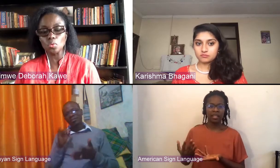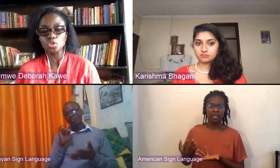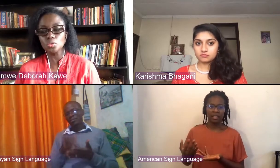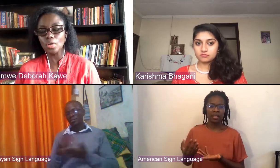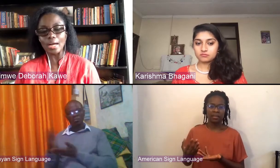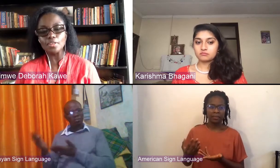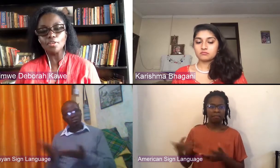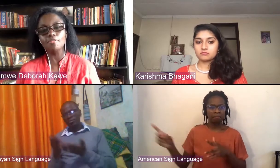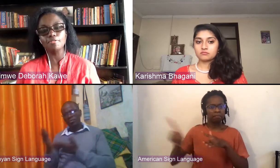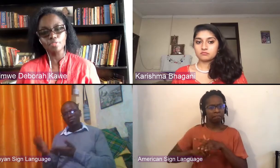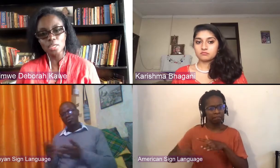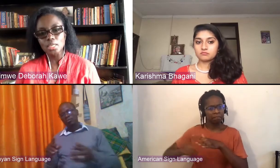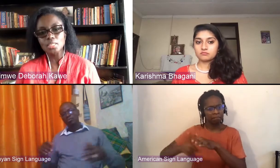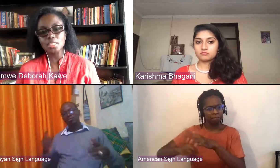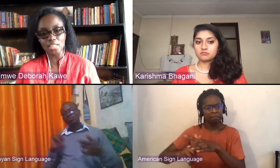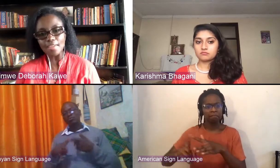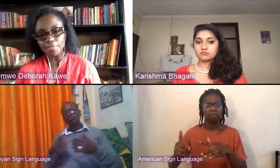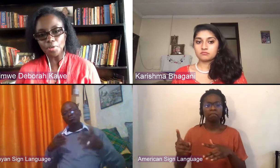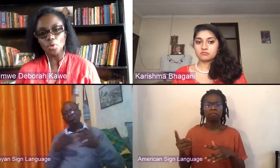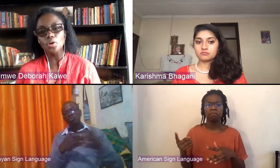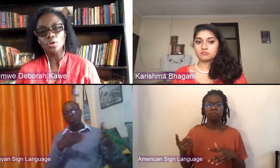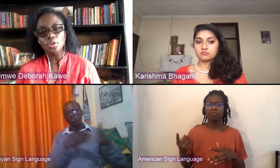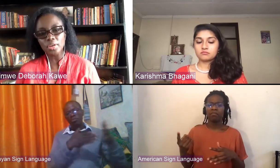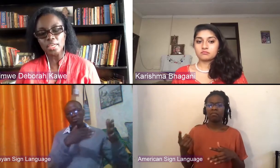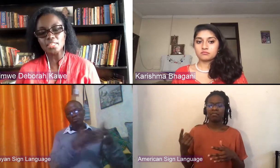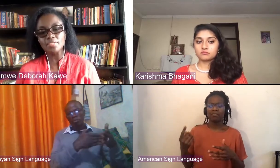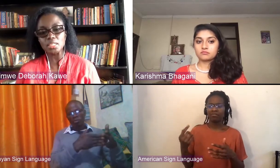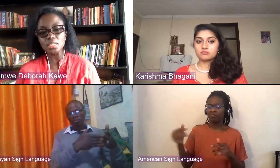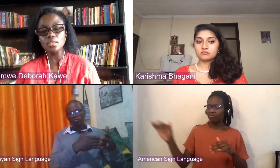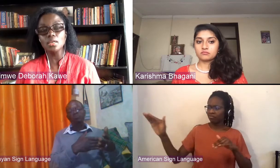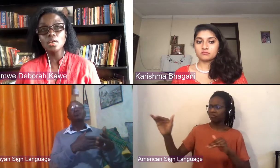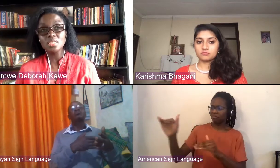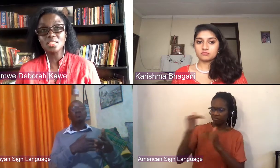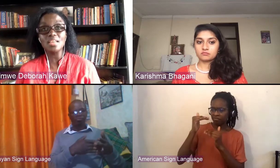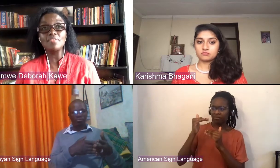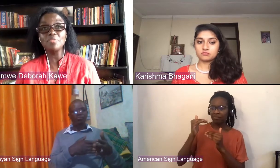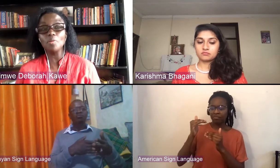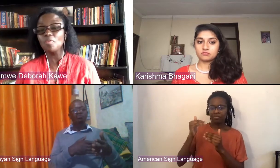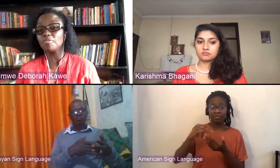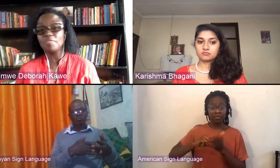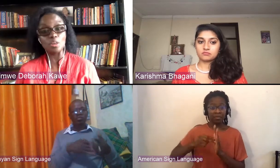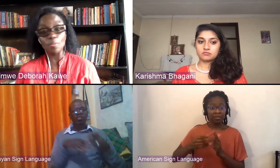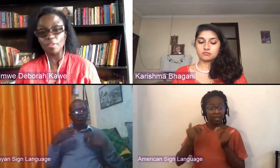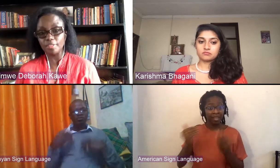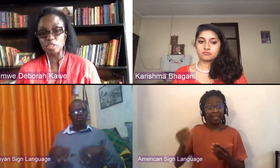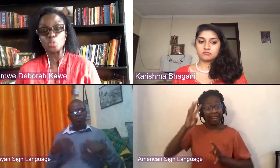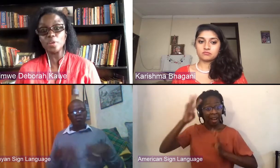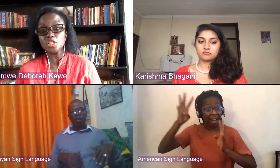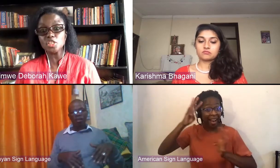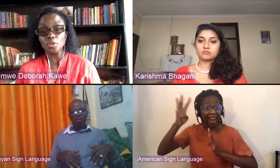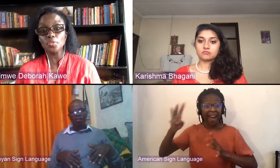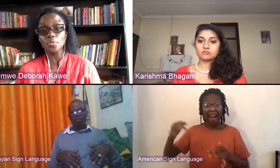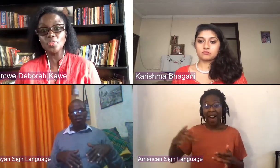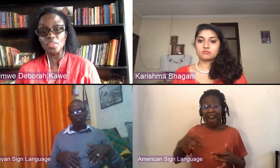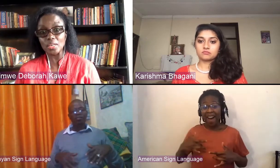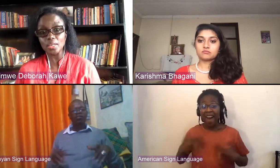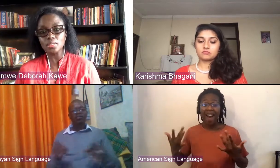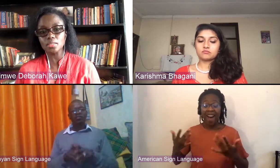to kind of stifle creativity, stifle freedom of expression through the arts.